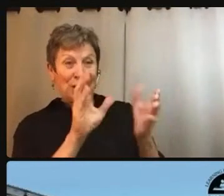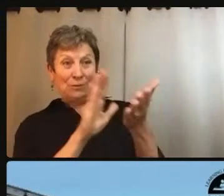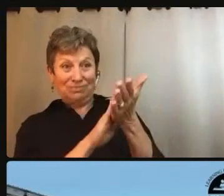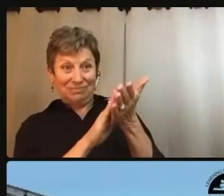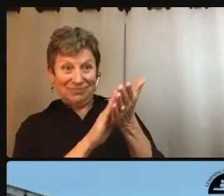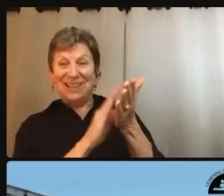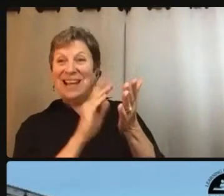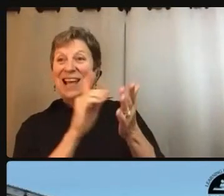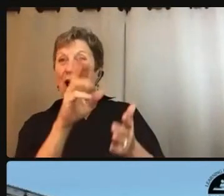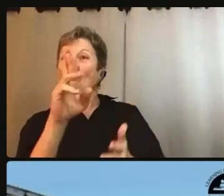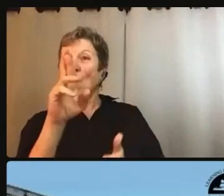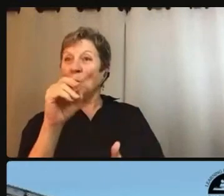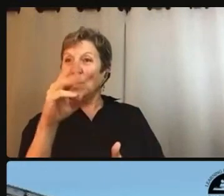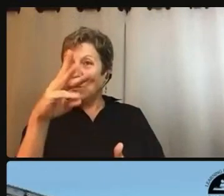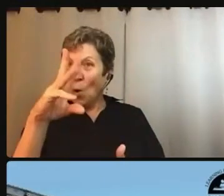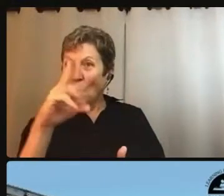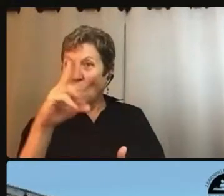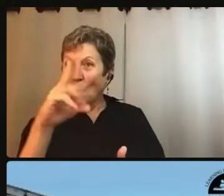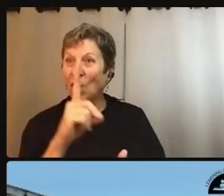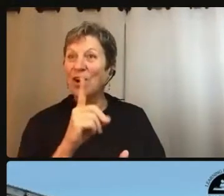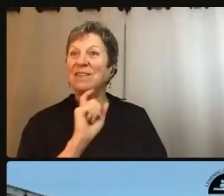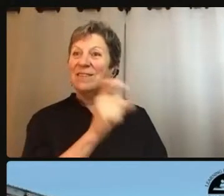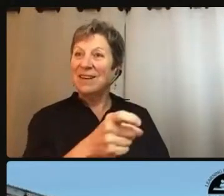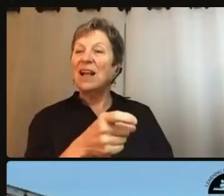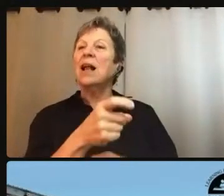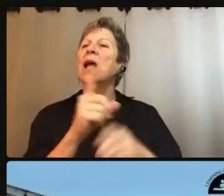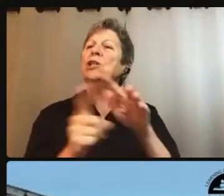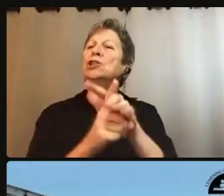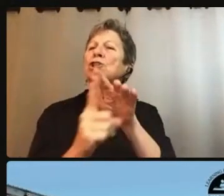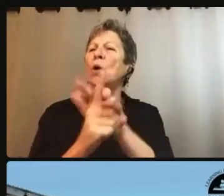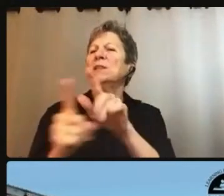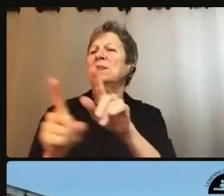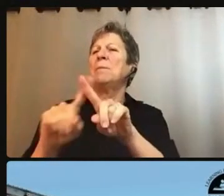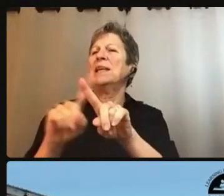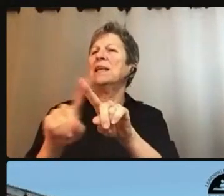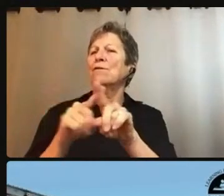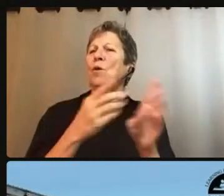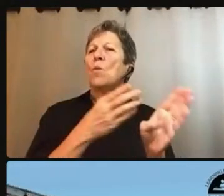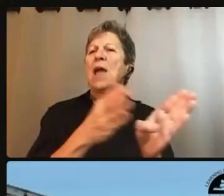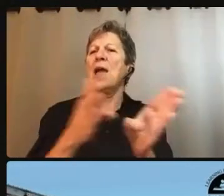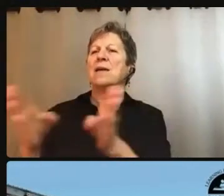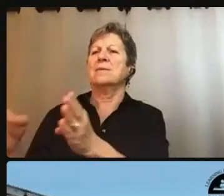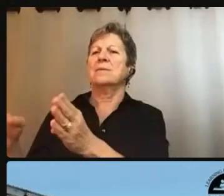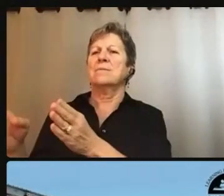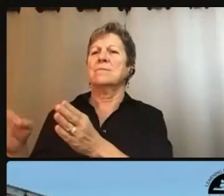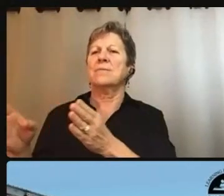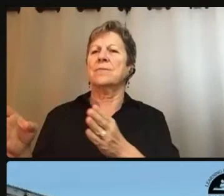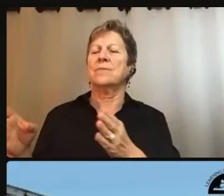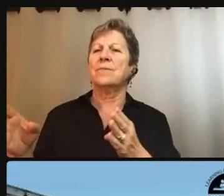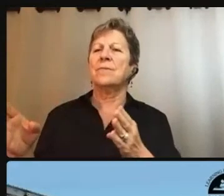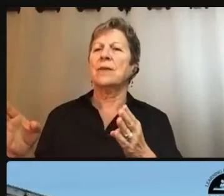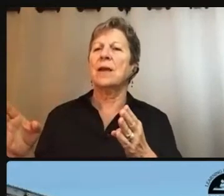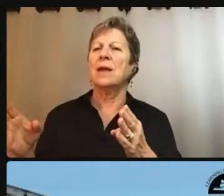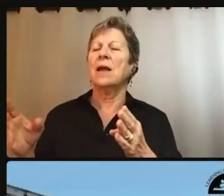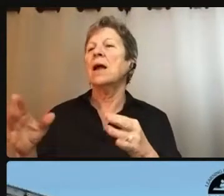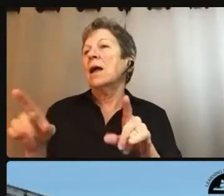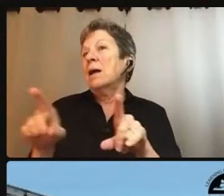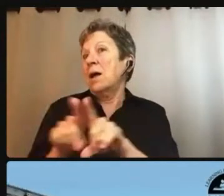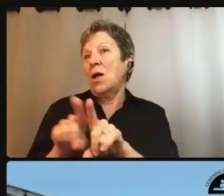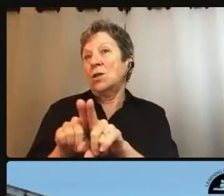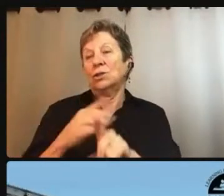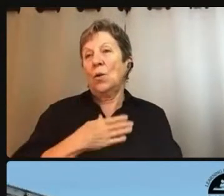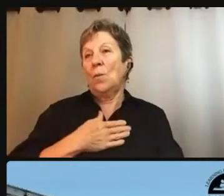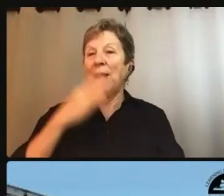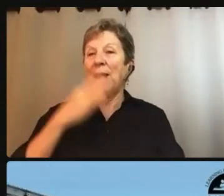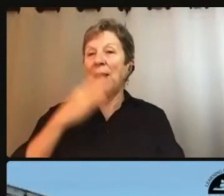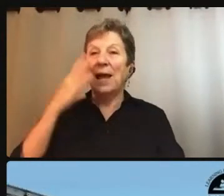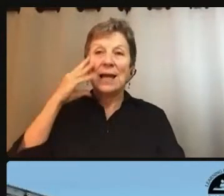SO I FIND GOOD BEHAVIOR AND I